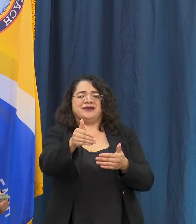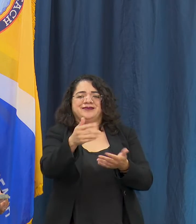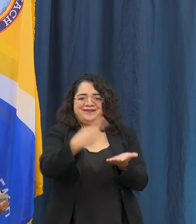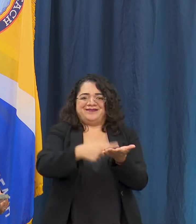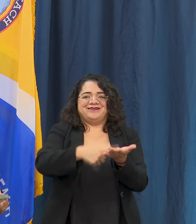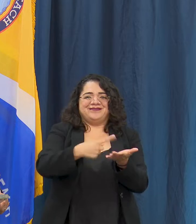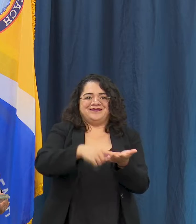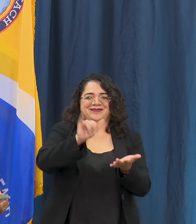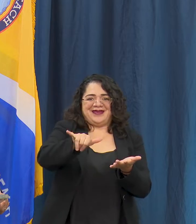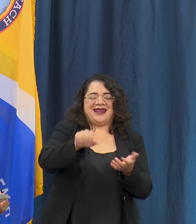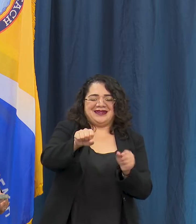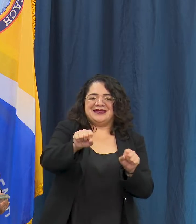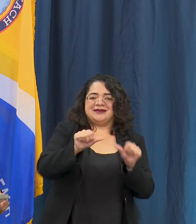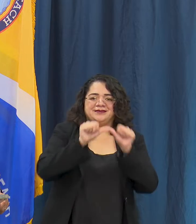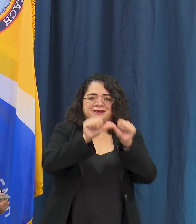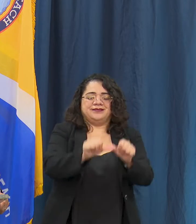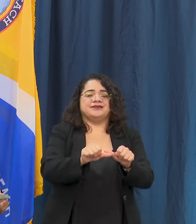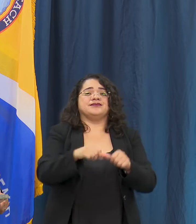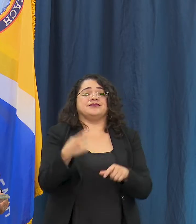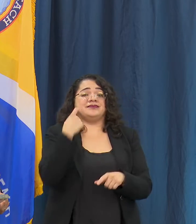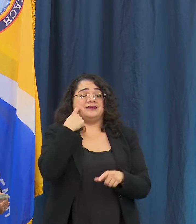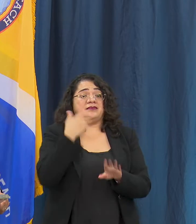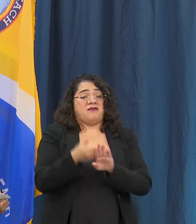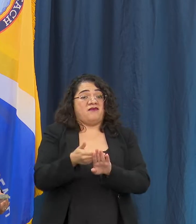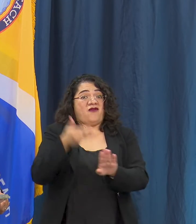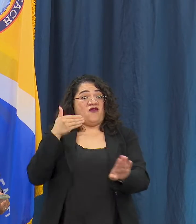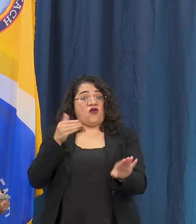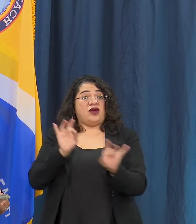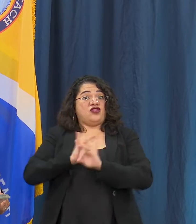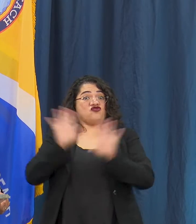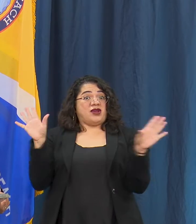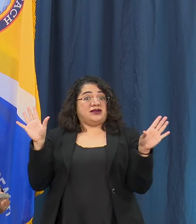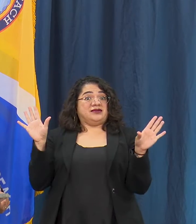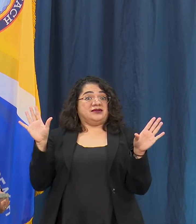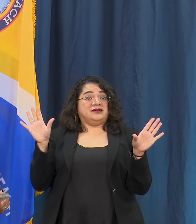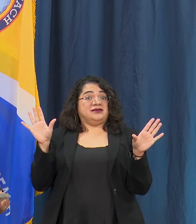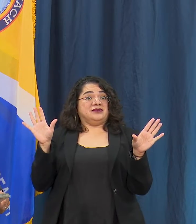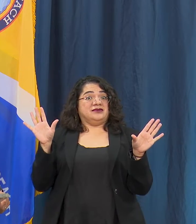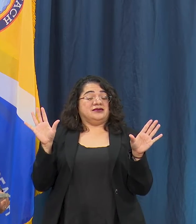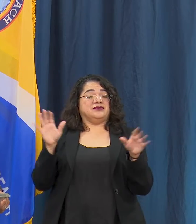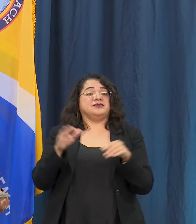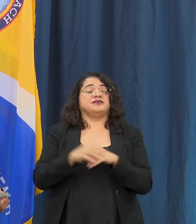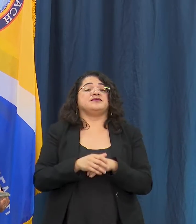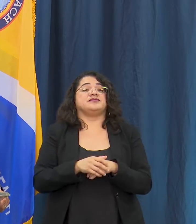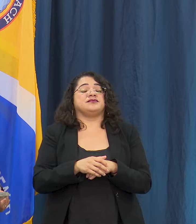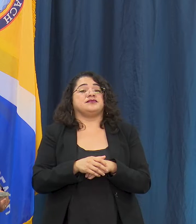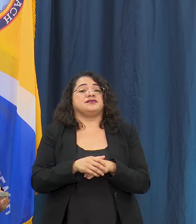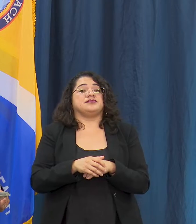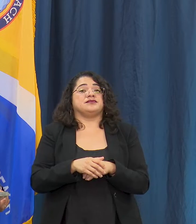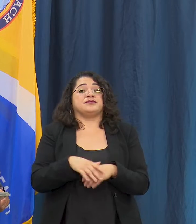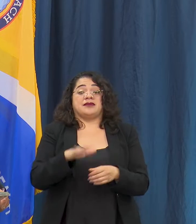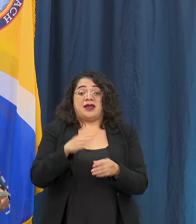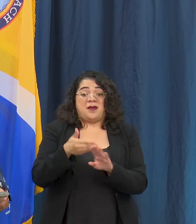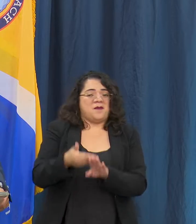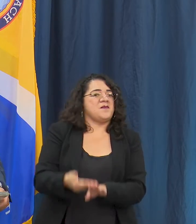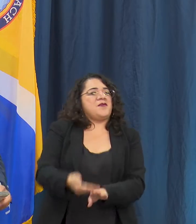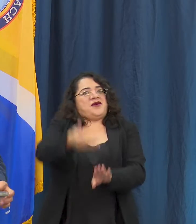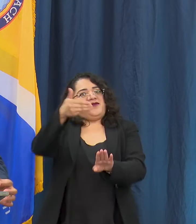this crisis that we're in and prior to COVID, we were already